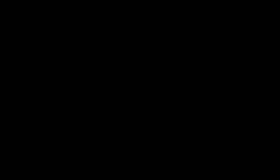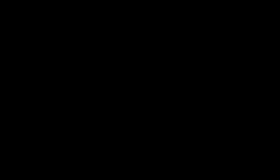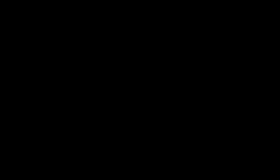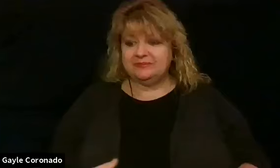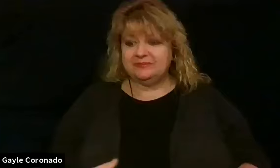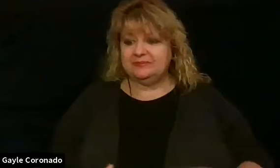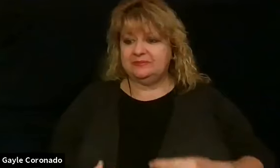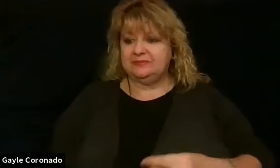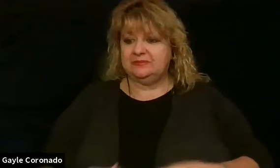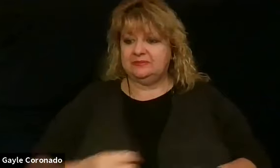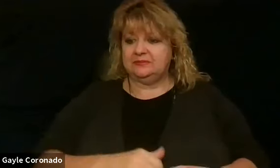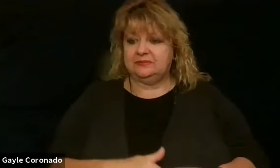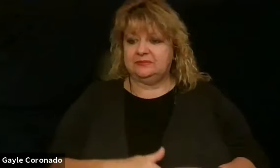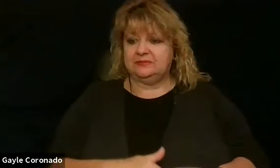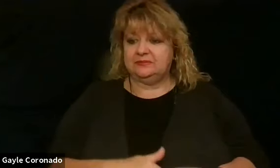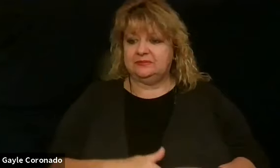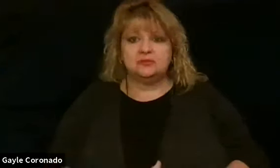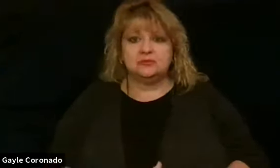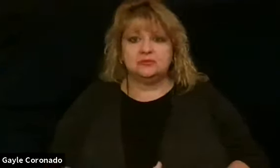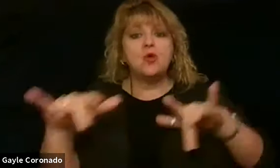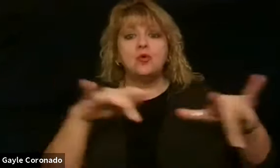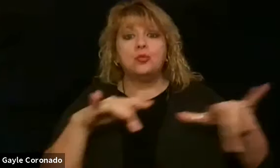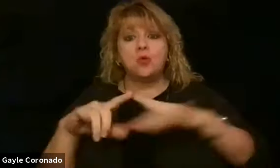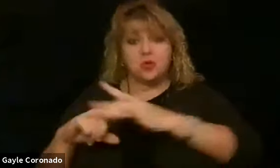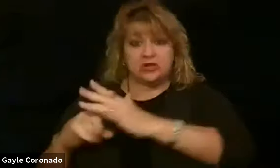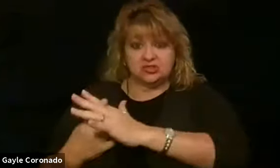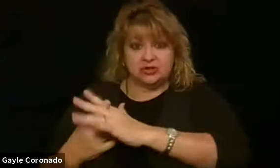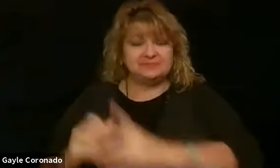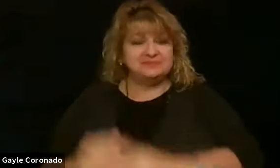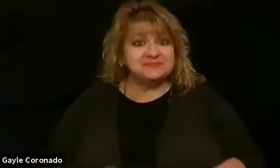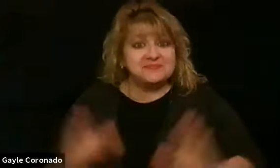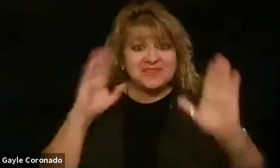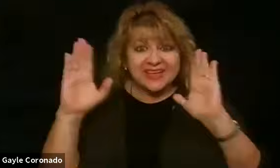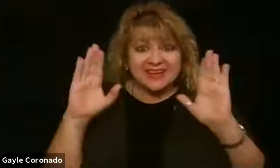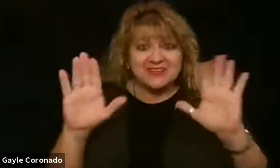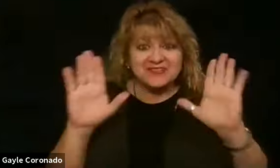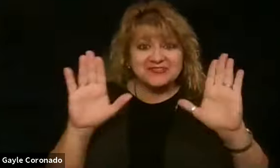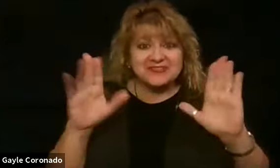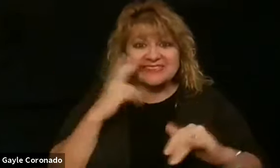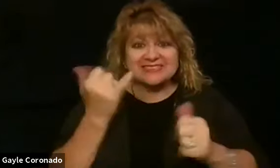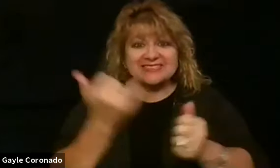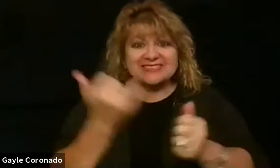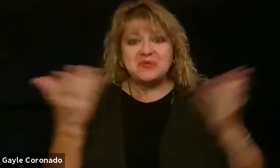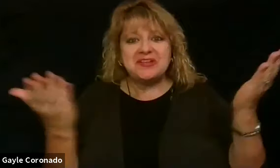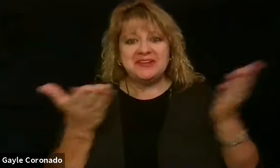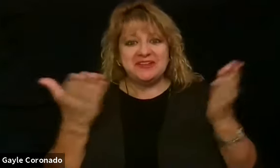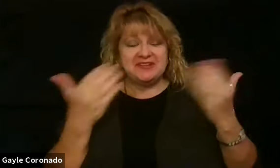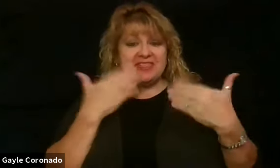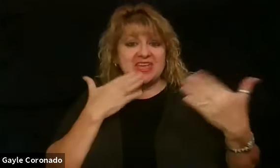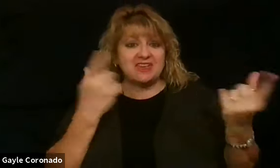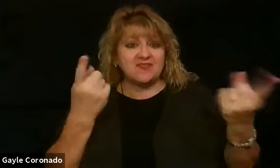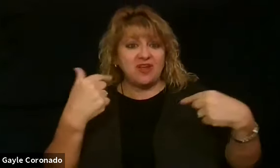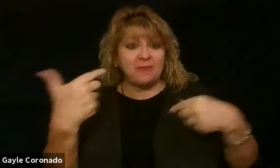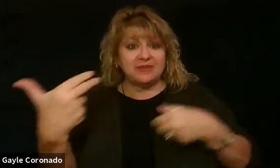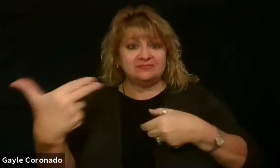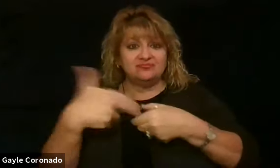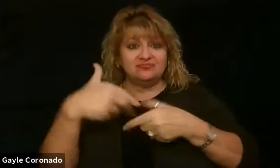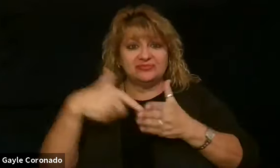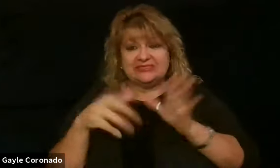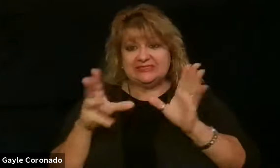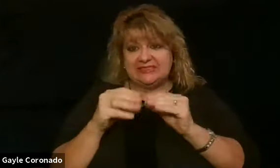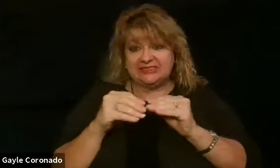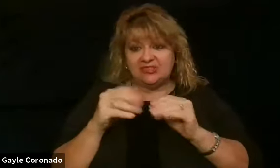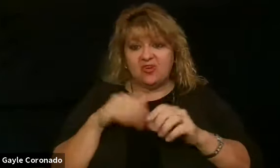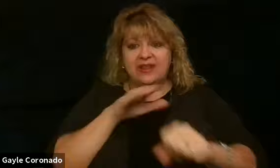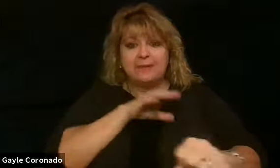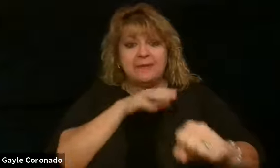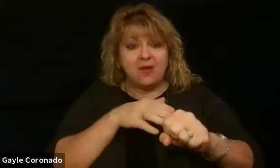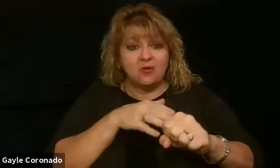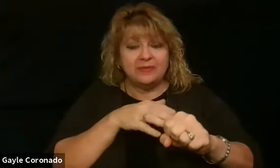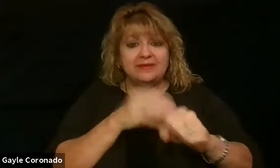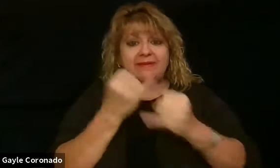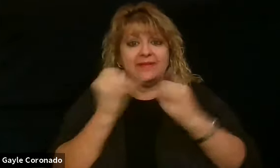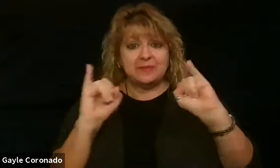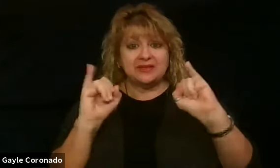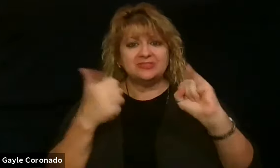All right, hello, hello everyone and it's great to see everyone here. Thank you so much for coming and attending our session on empowerment independence and self determination.